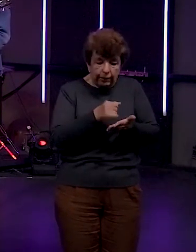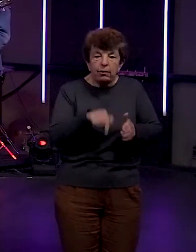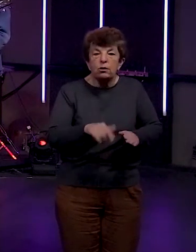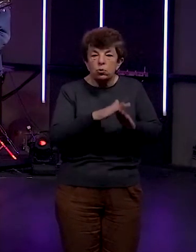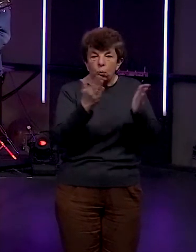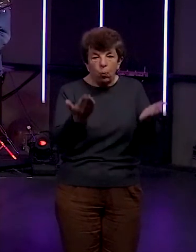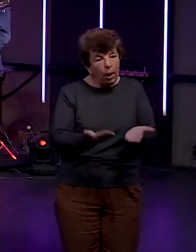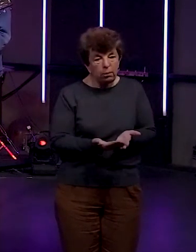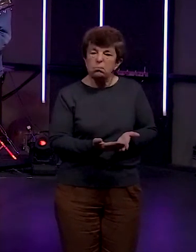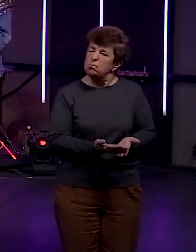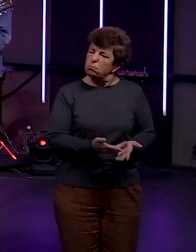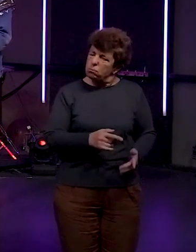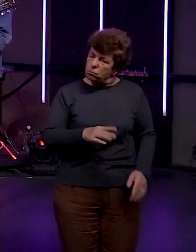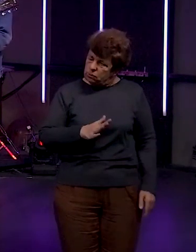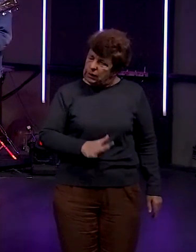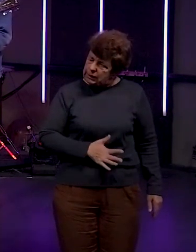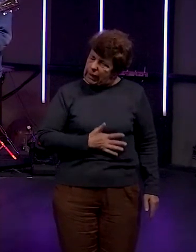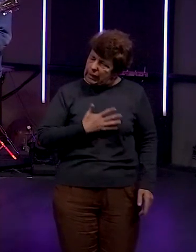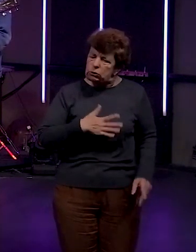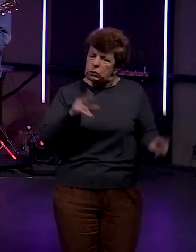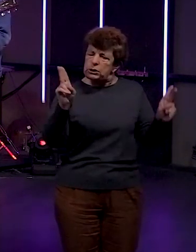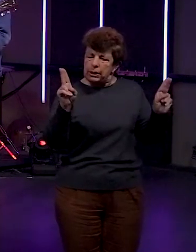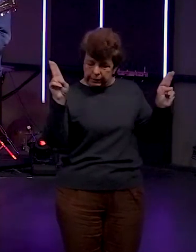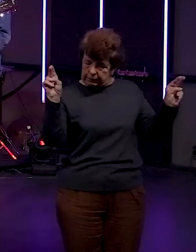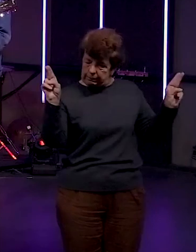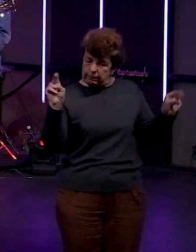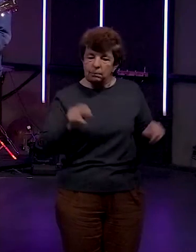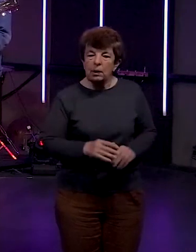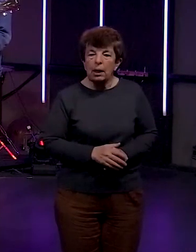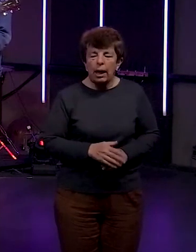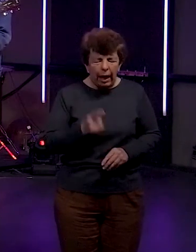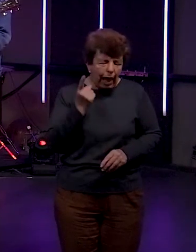And that's a quite an interesting title. Considering the history of God's people